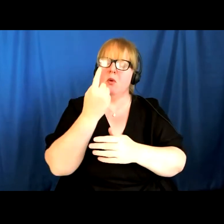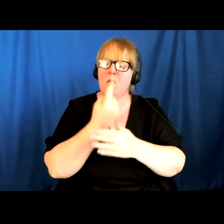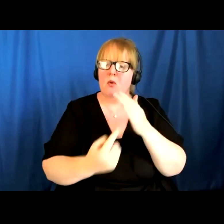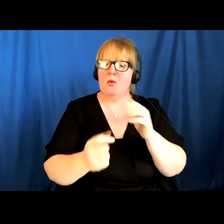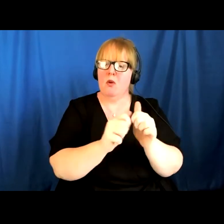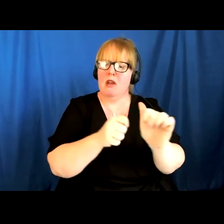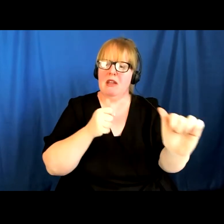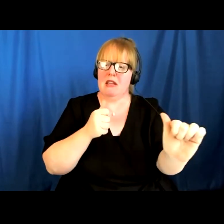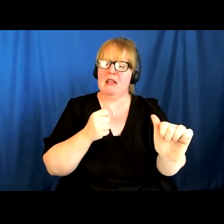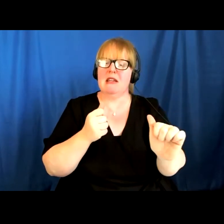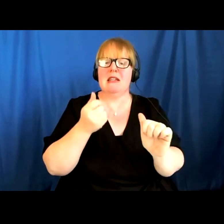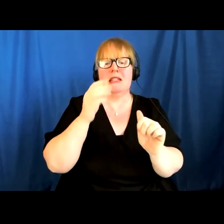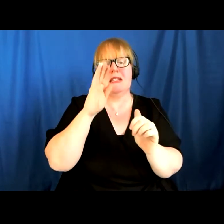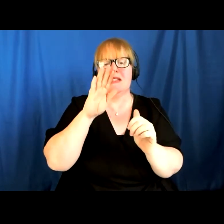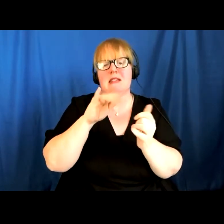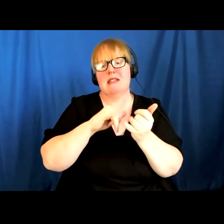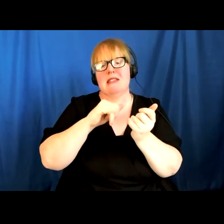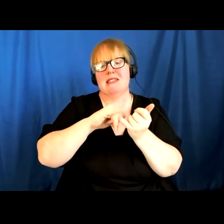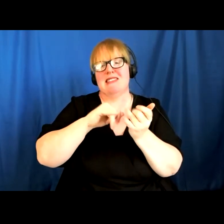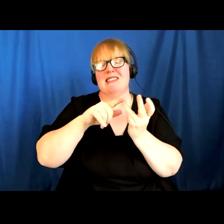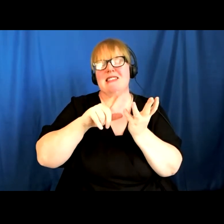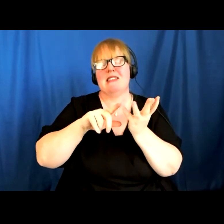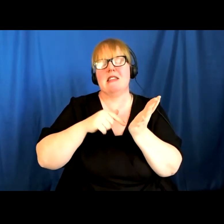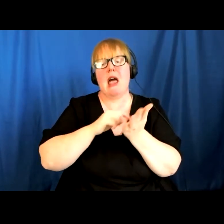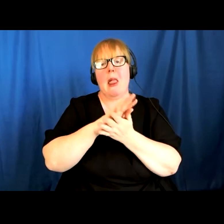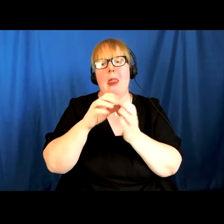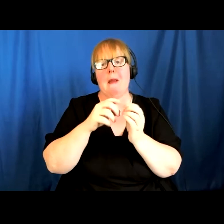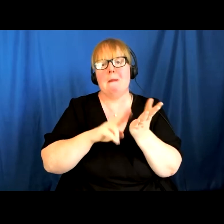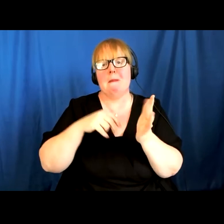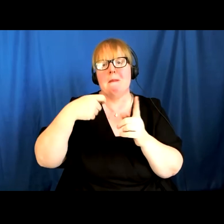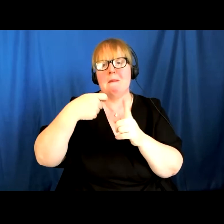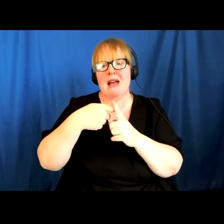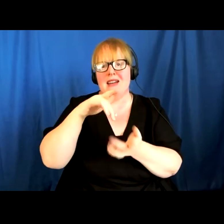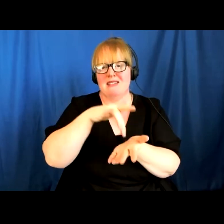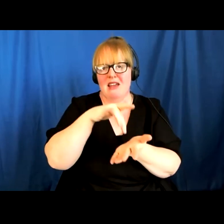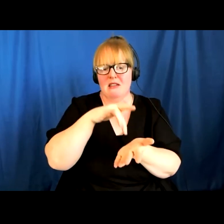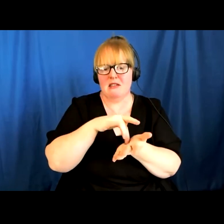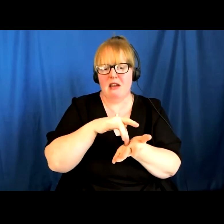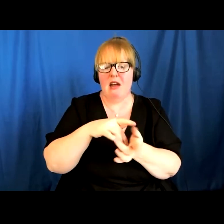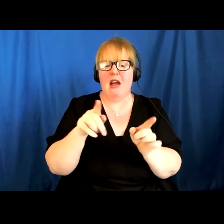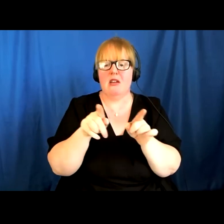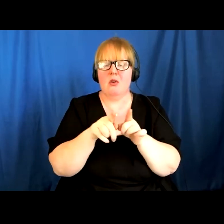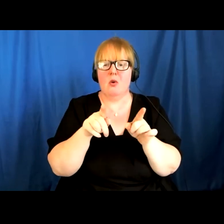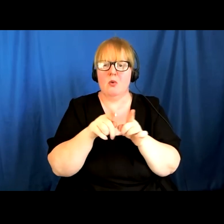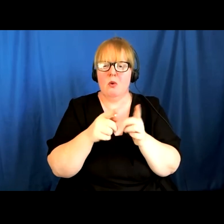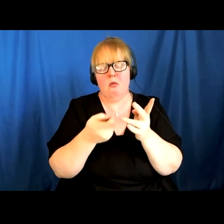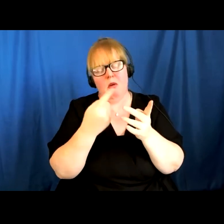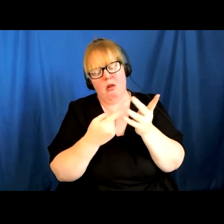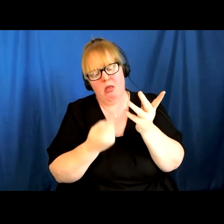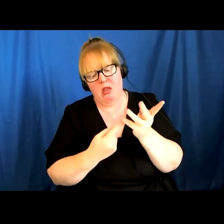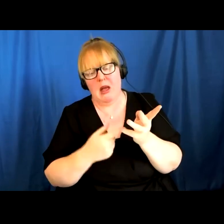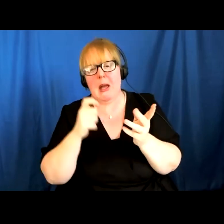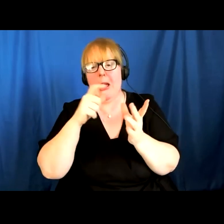Southbank Centre, the Kochi-Muziris Biennale and on commissions for Camden Alive and Islington